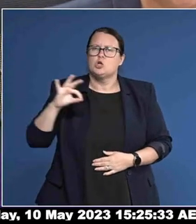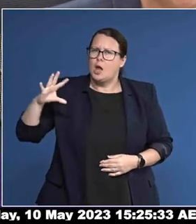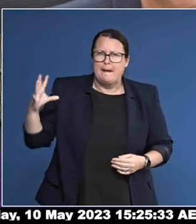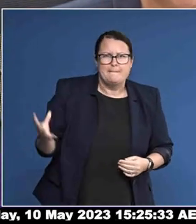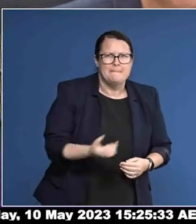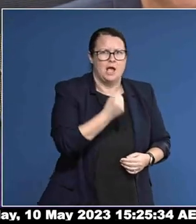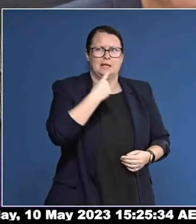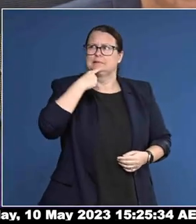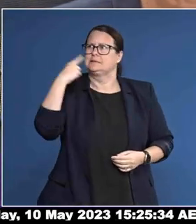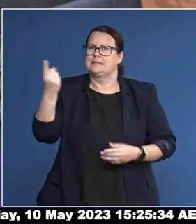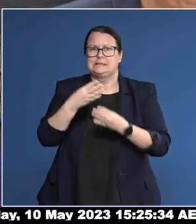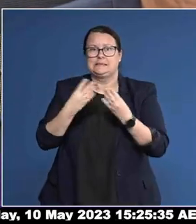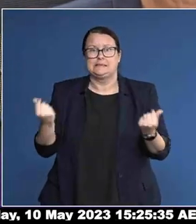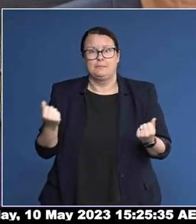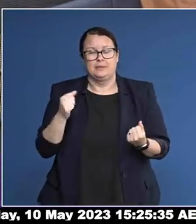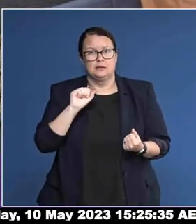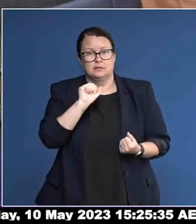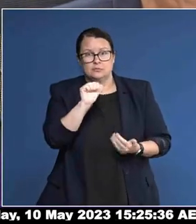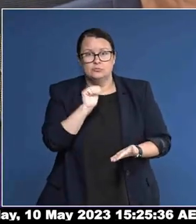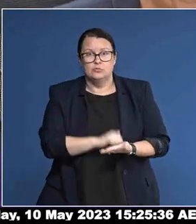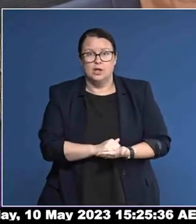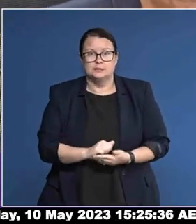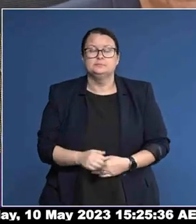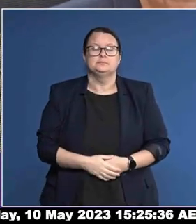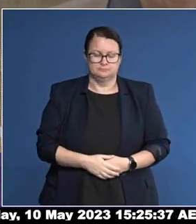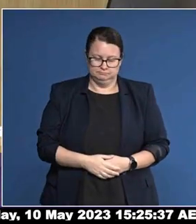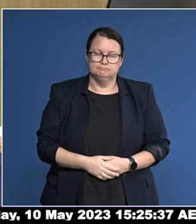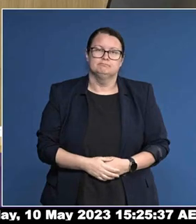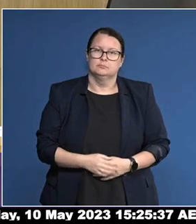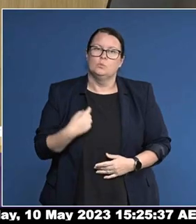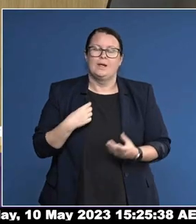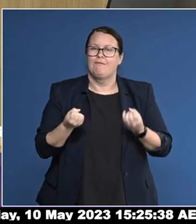That is correct. There are no mandatory reporting obligations.